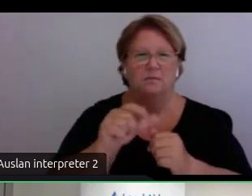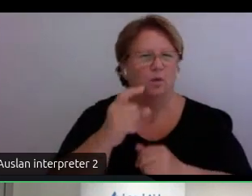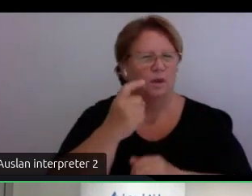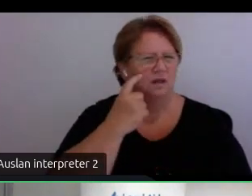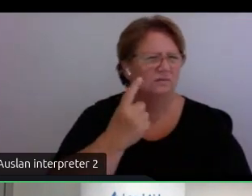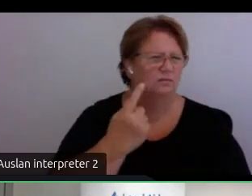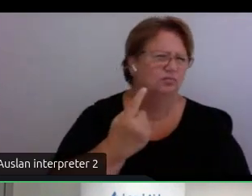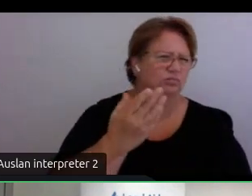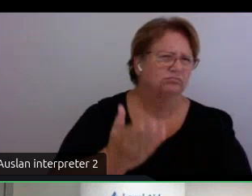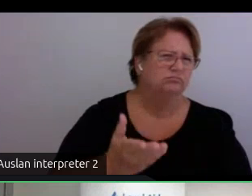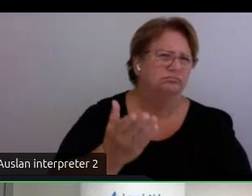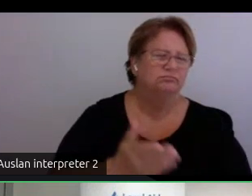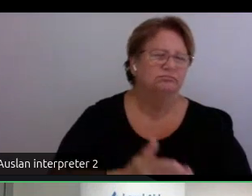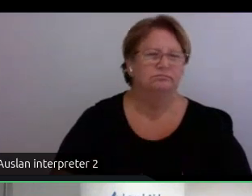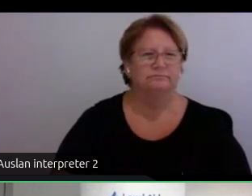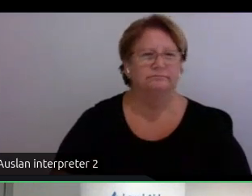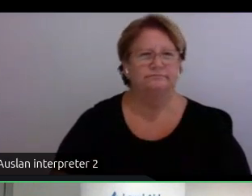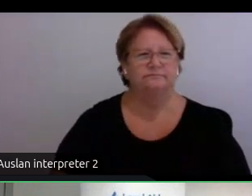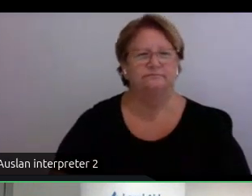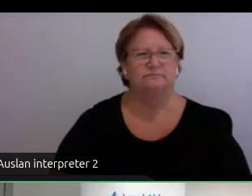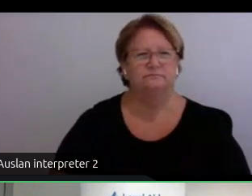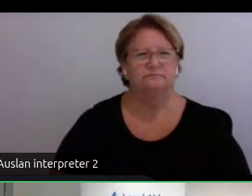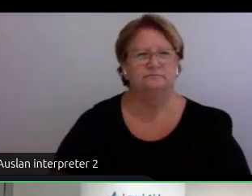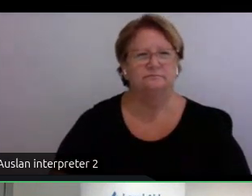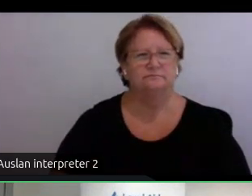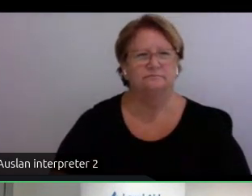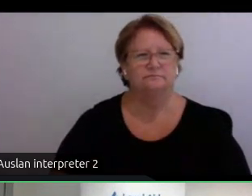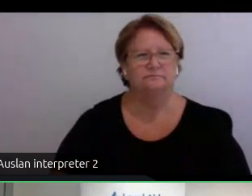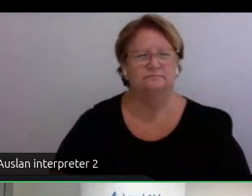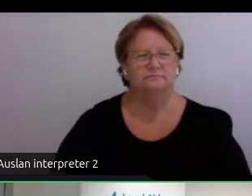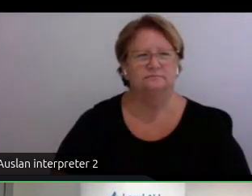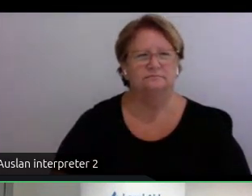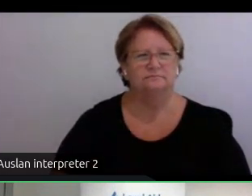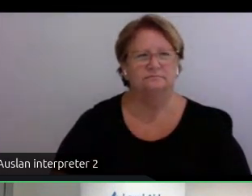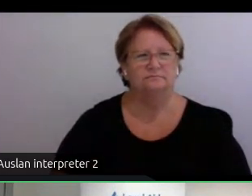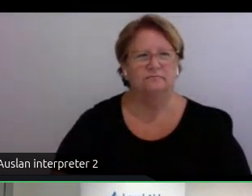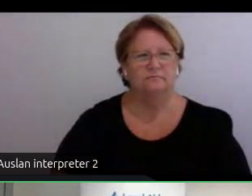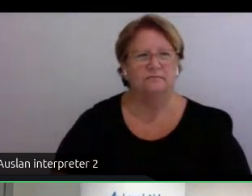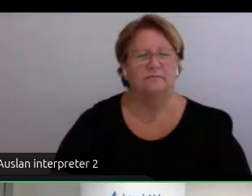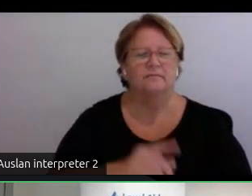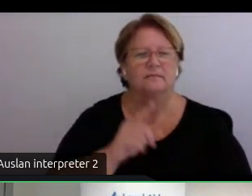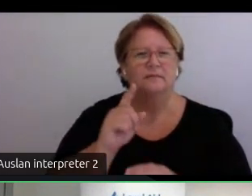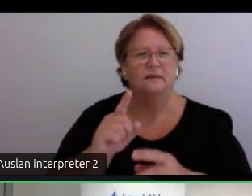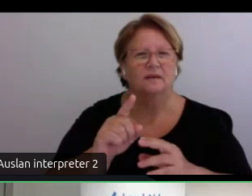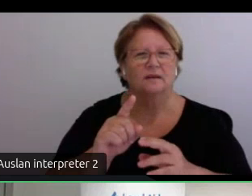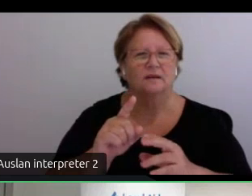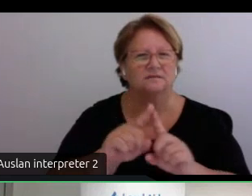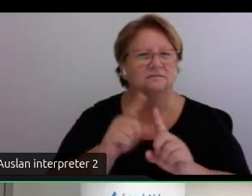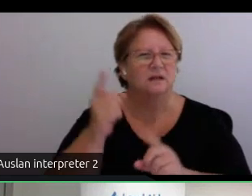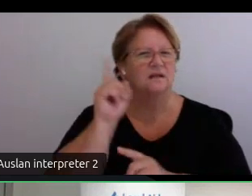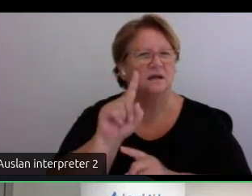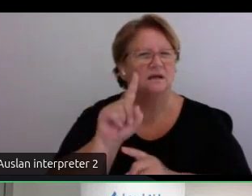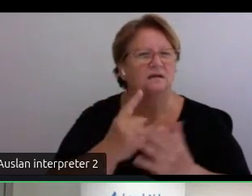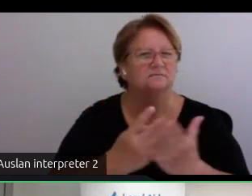usual advice. Yeah. So we we've see this we saw this last year in Far North Queensland in some of the